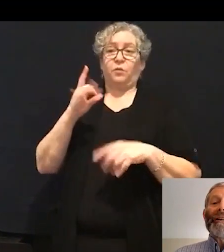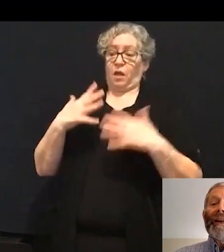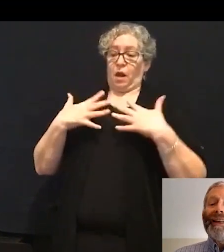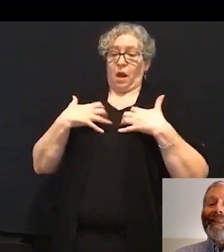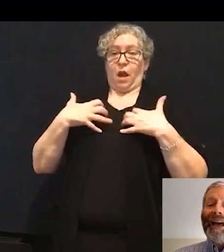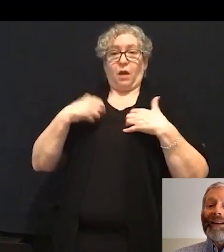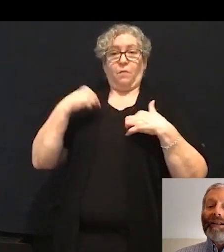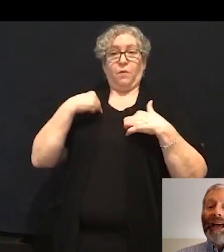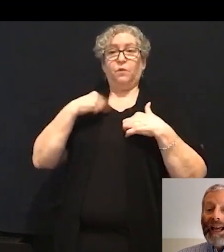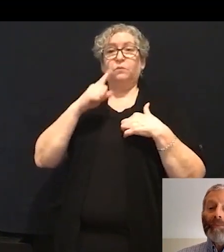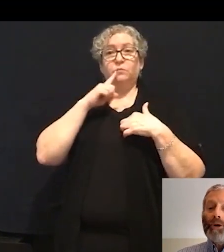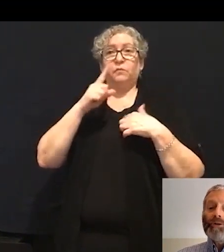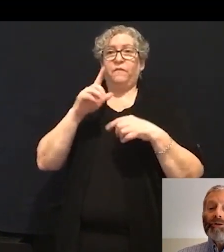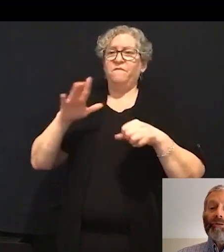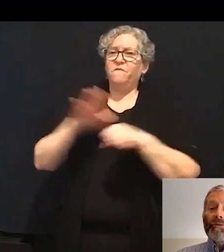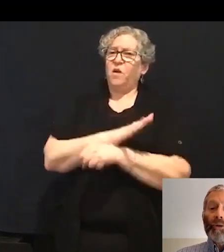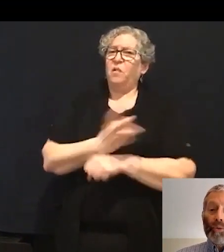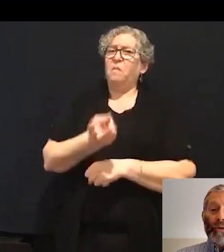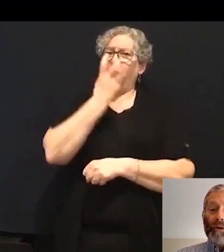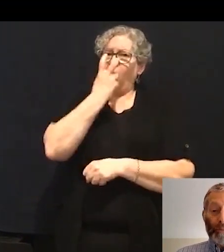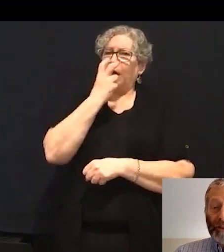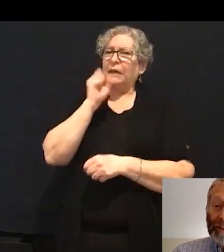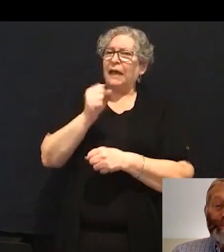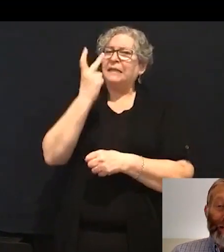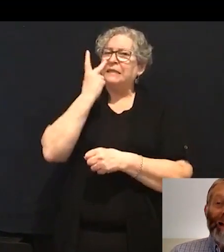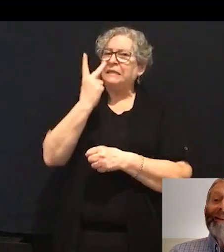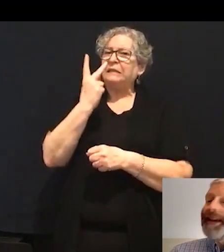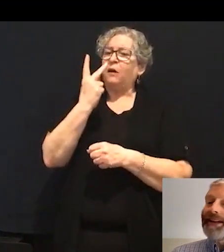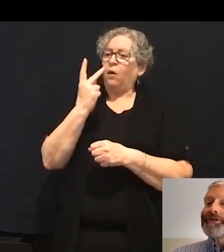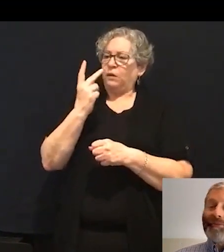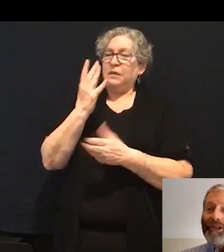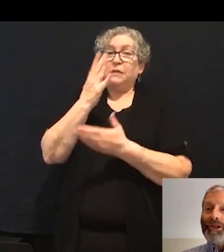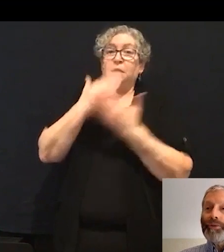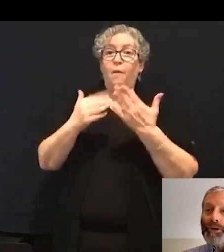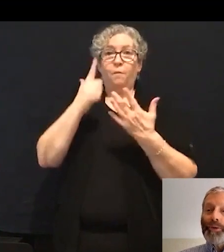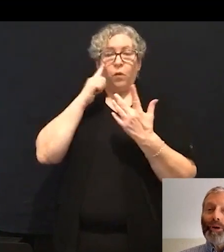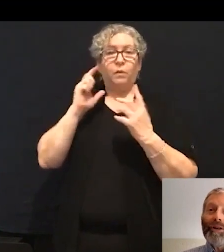that animals who were completely blind had some vision restored.